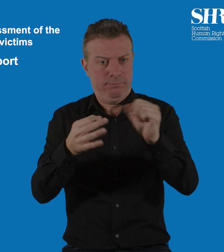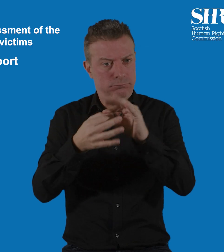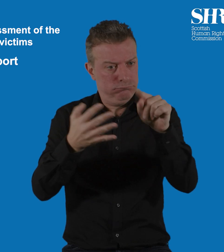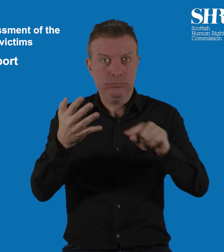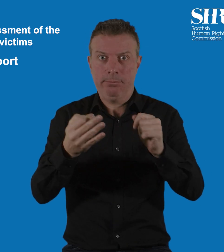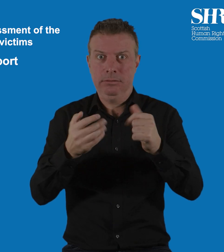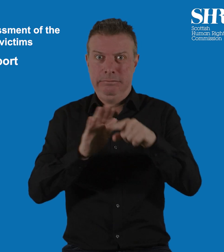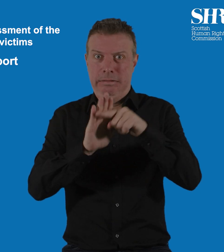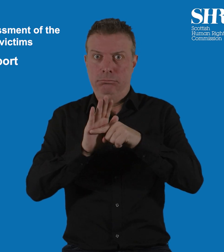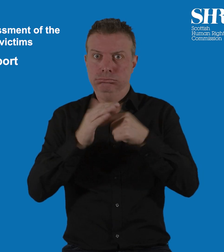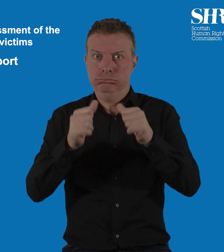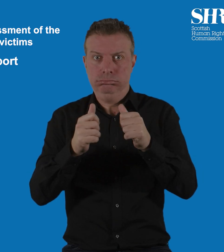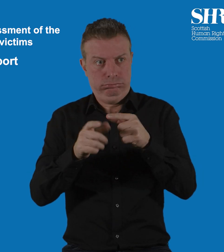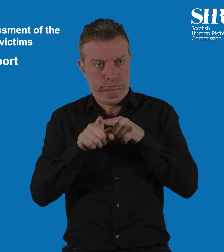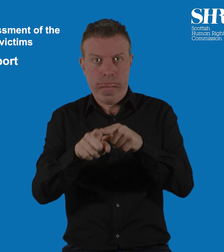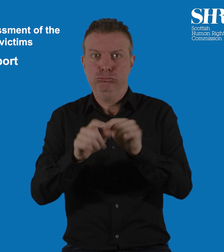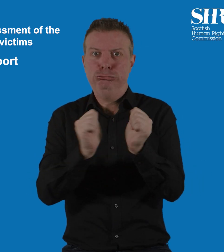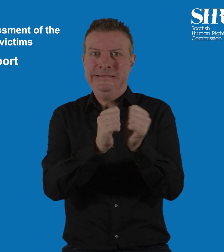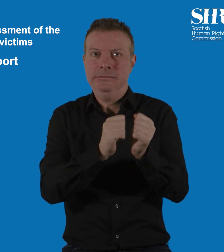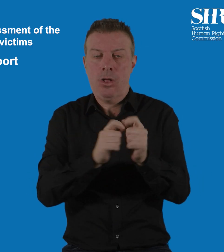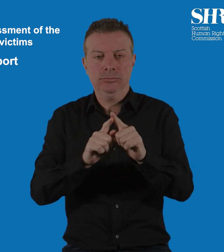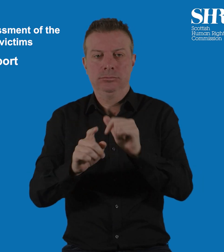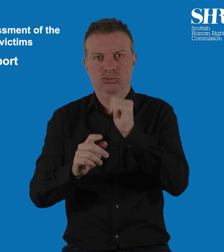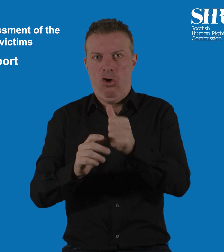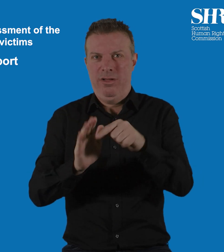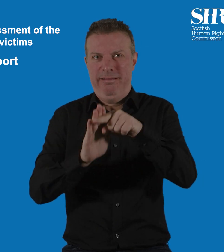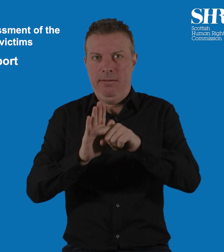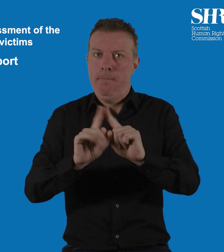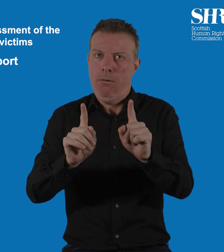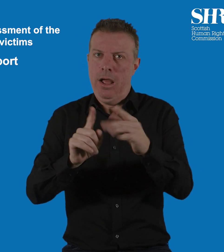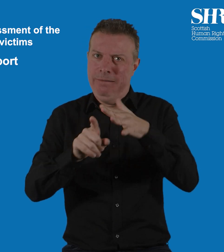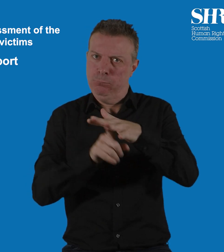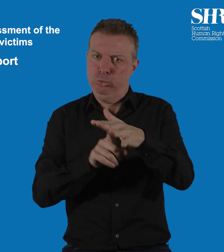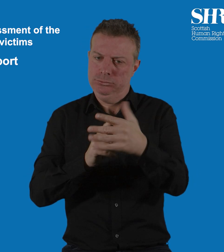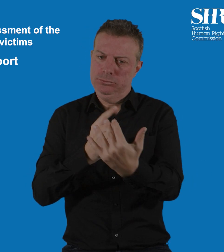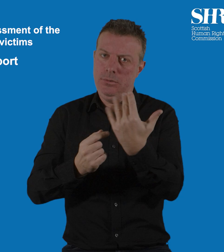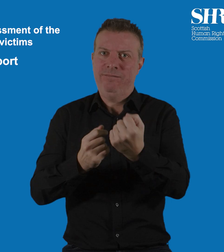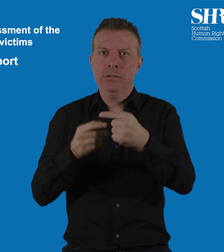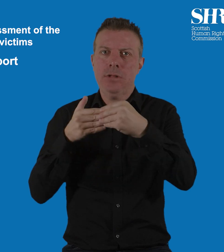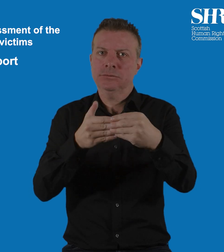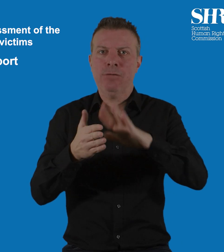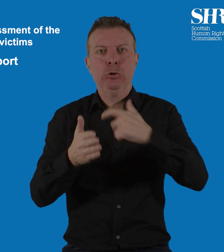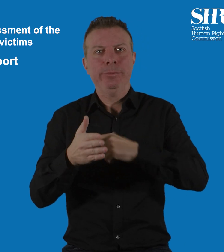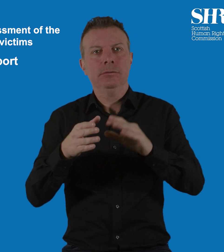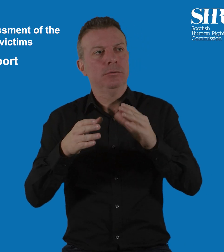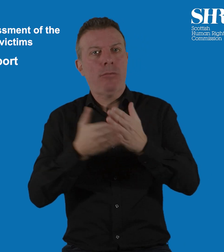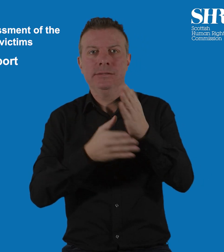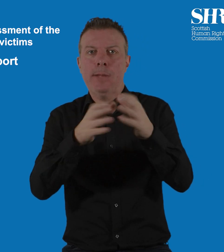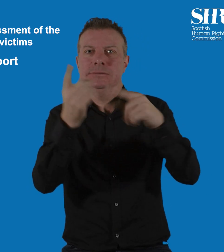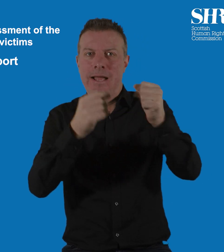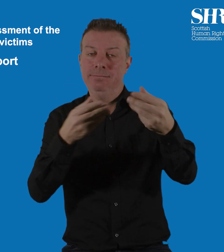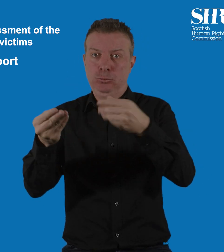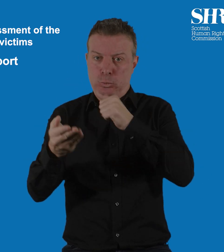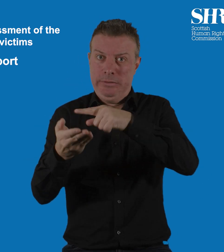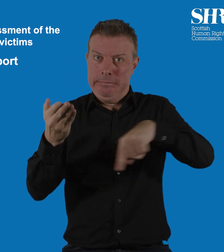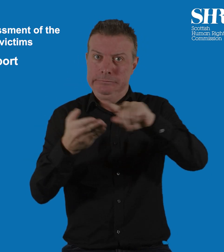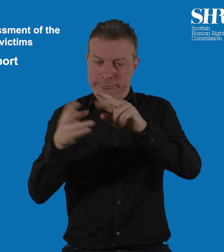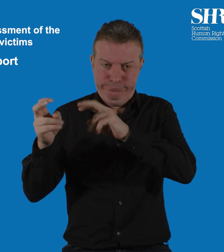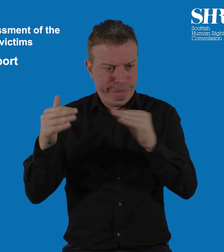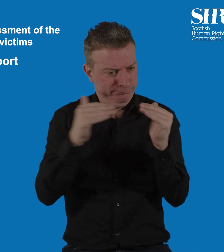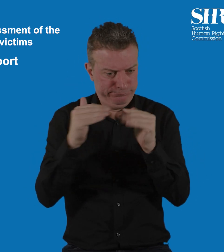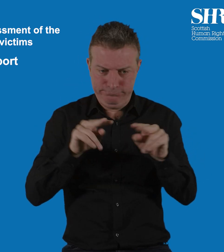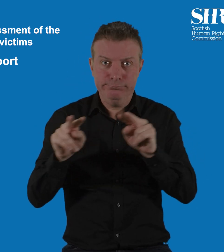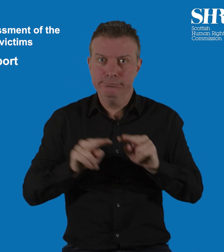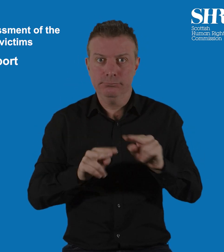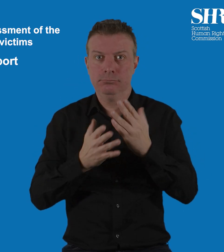These include legally binding treaties and non binding but influential guidance from human rights bodies.